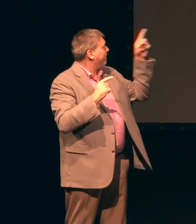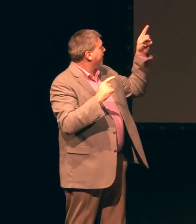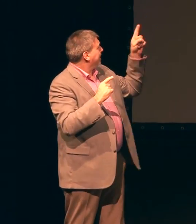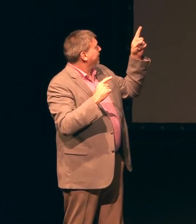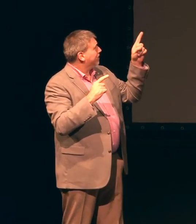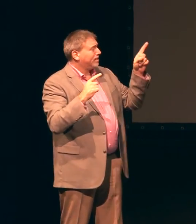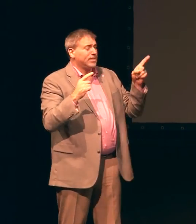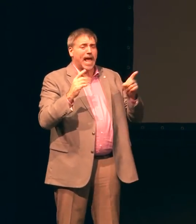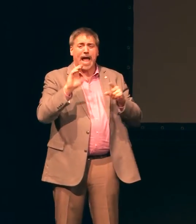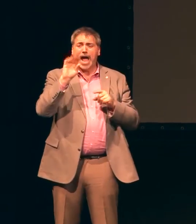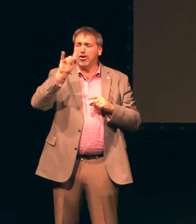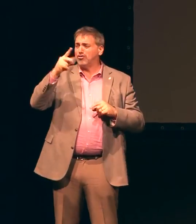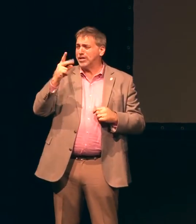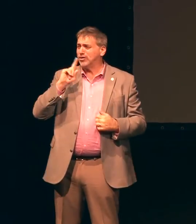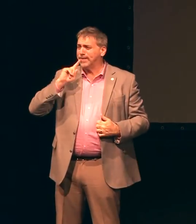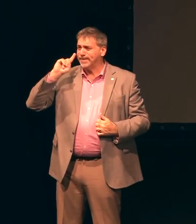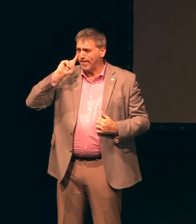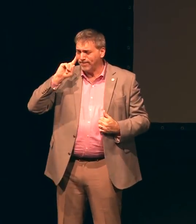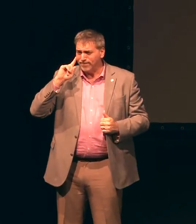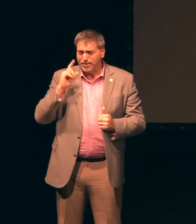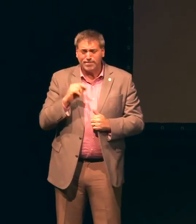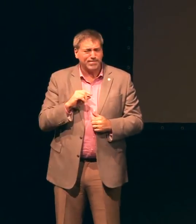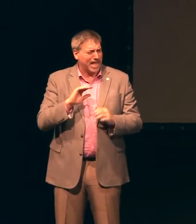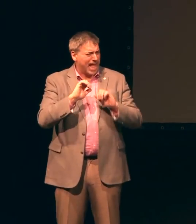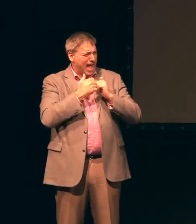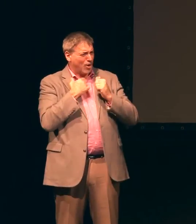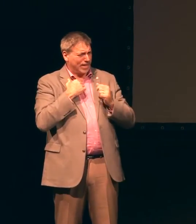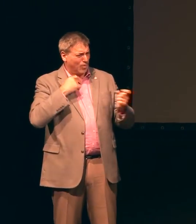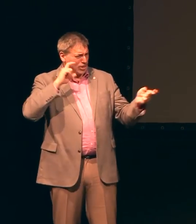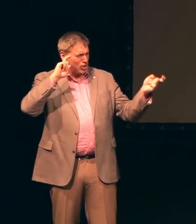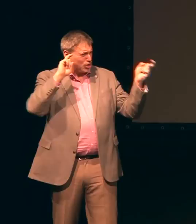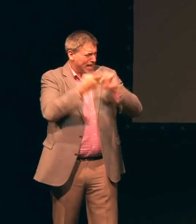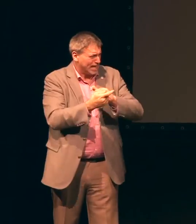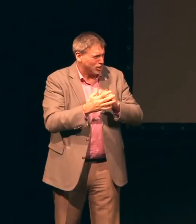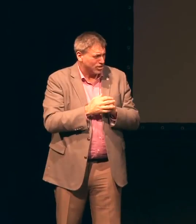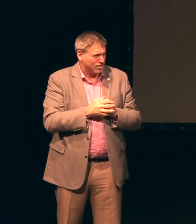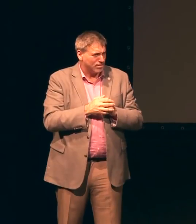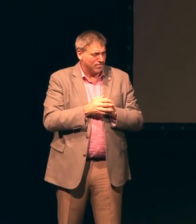that's one part of this, outreach to Deaf youth.